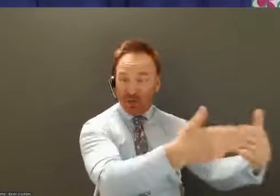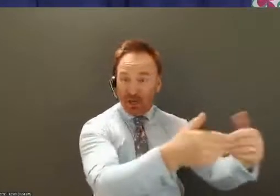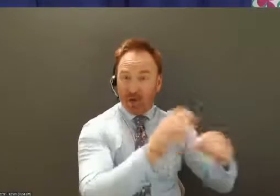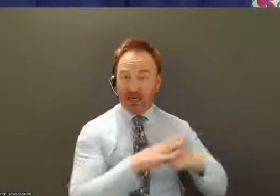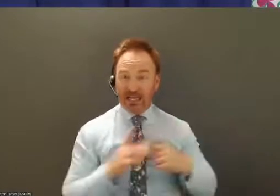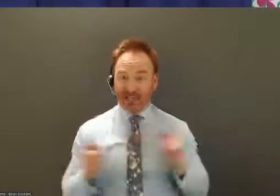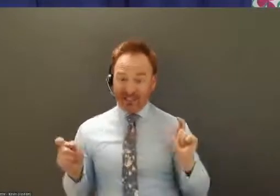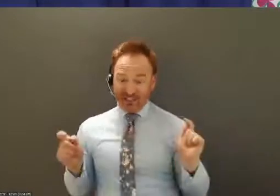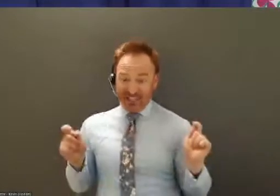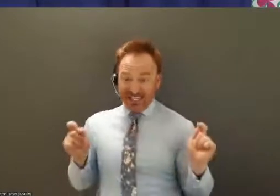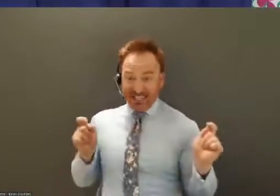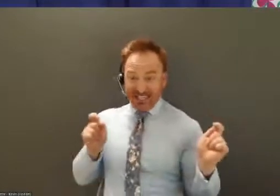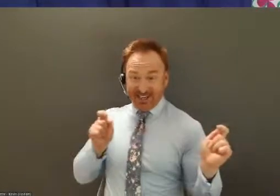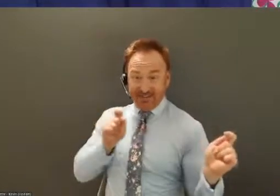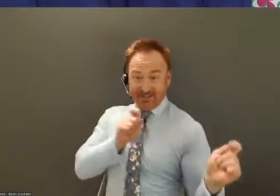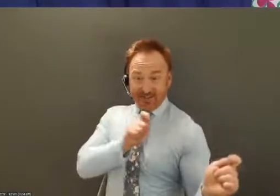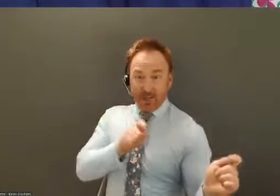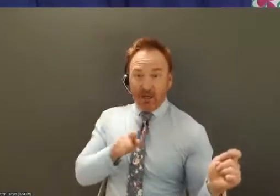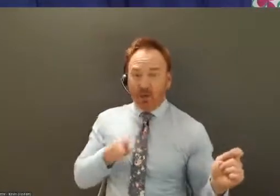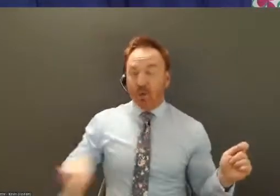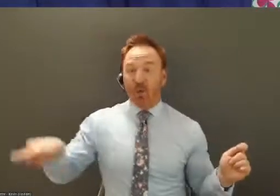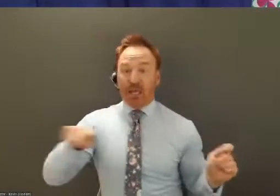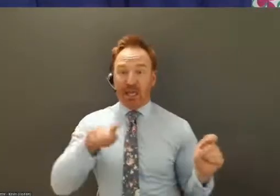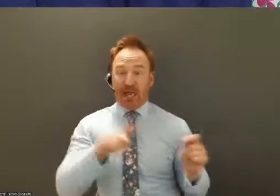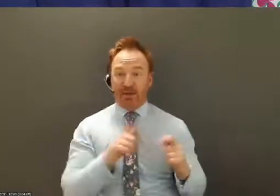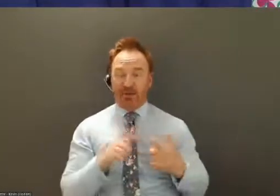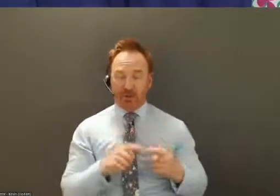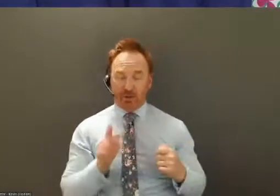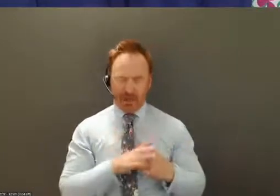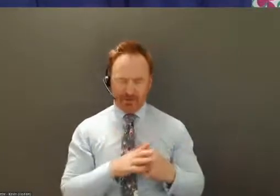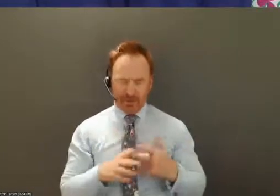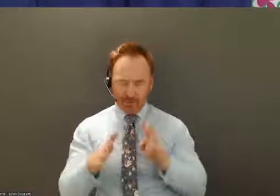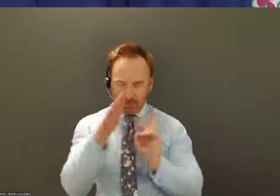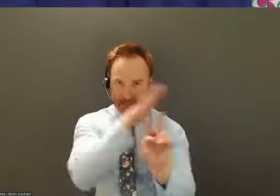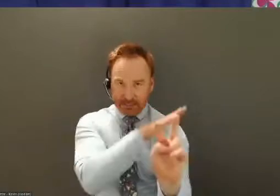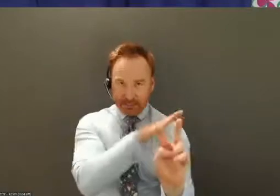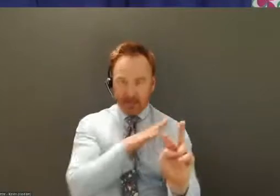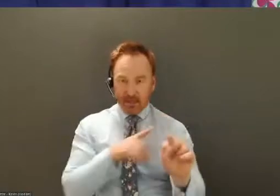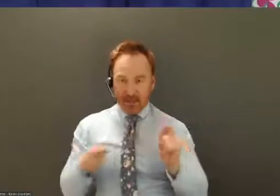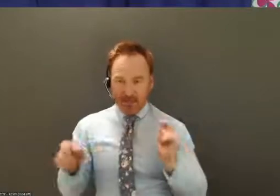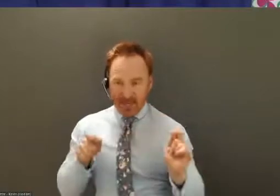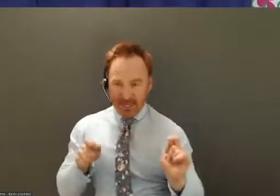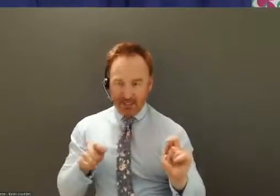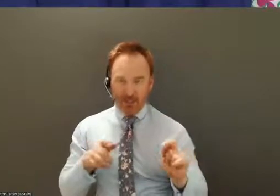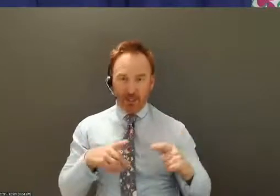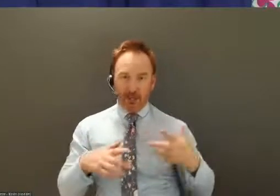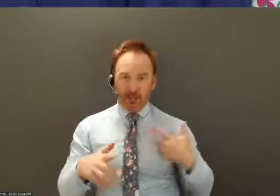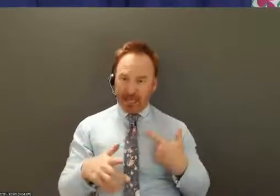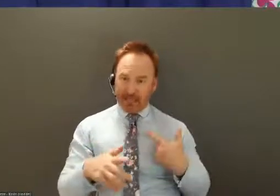We are working closely to reinforce the best practices that need to be adhere to while